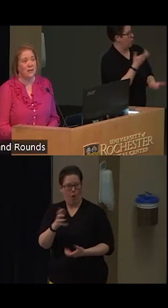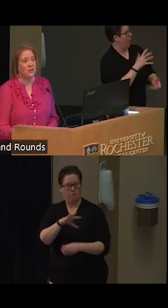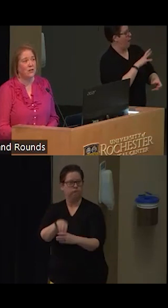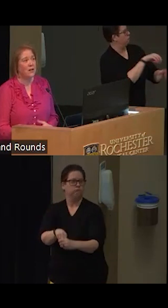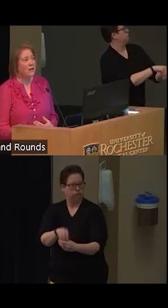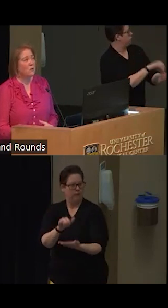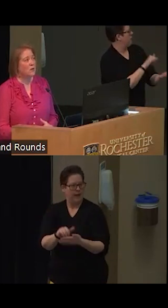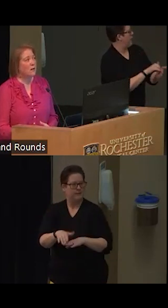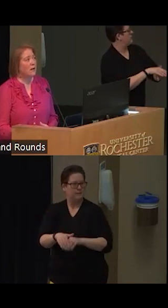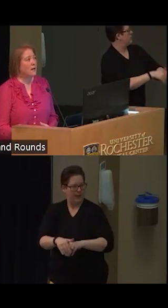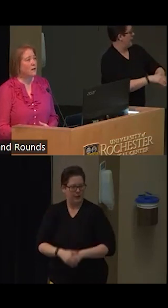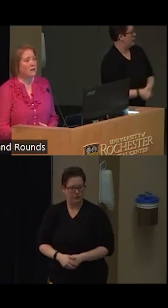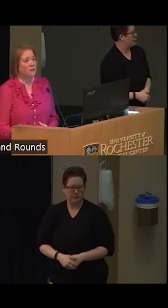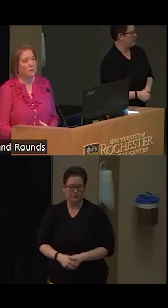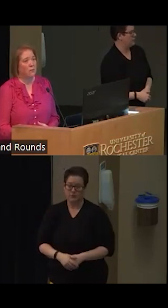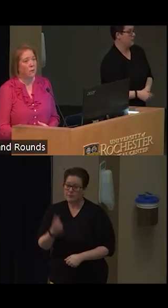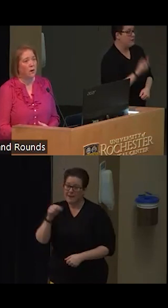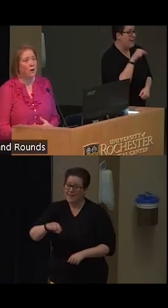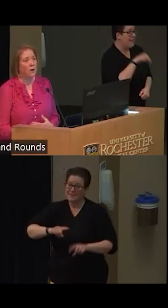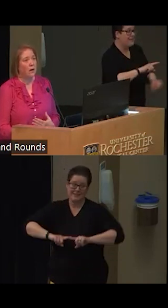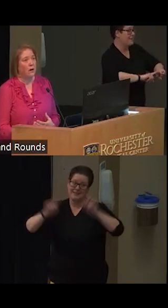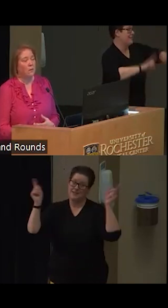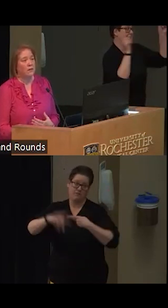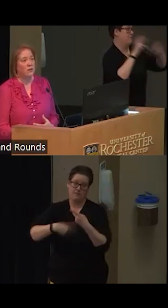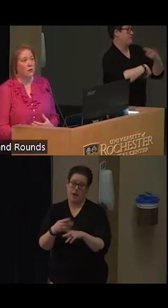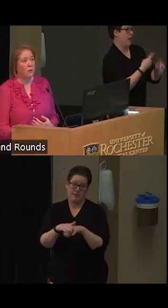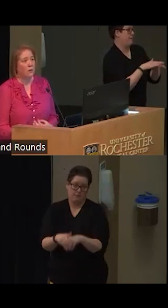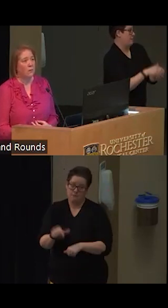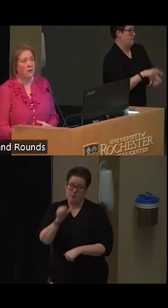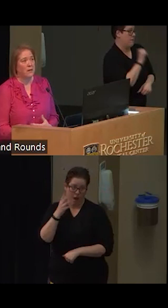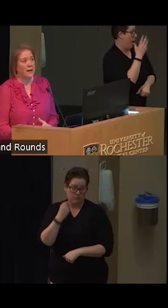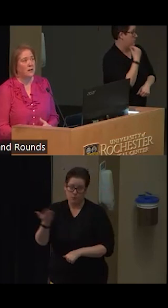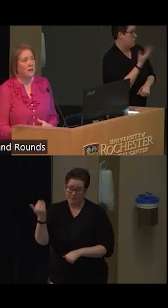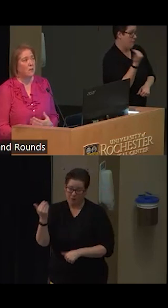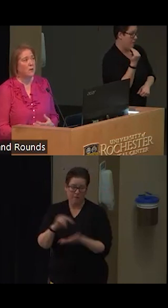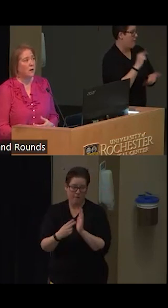simulation this was unlike anything they've done before and so we were going to be asking them to